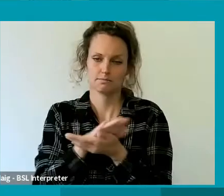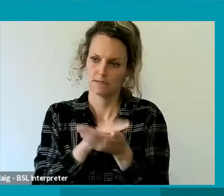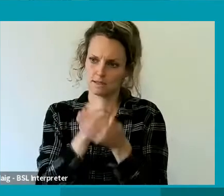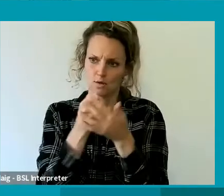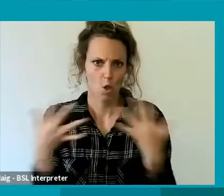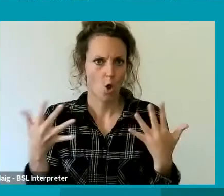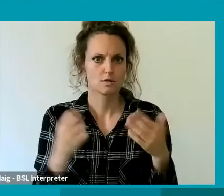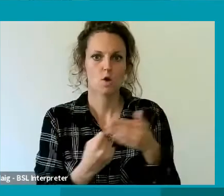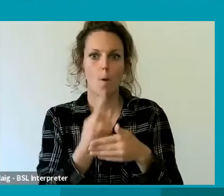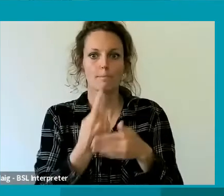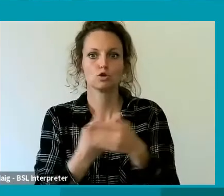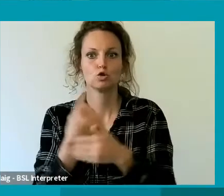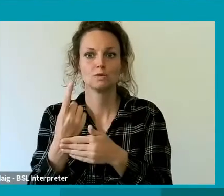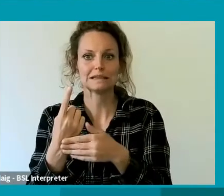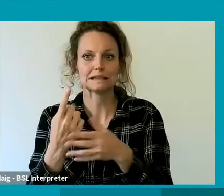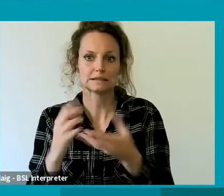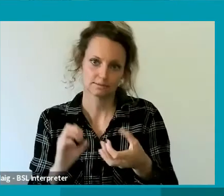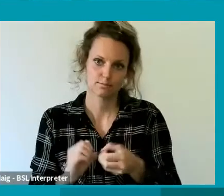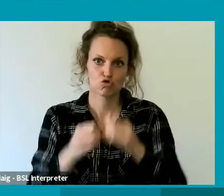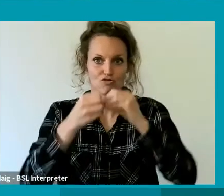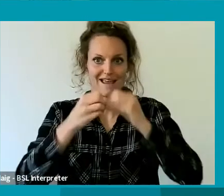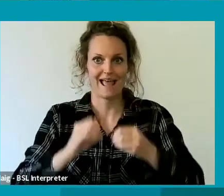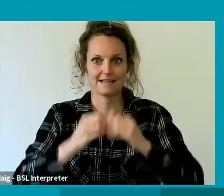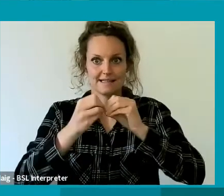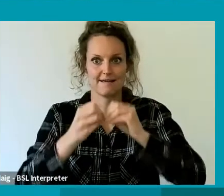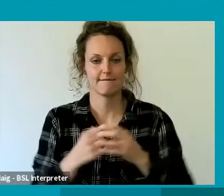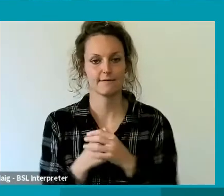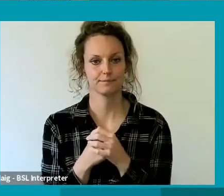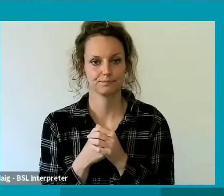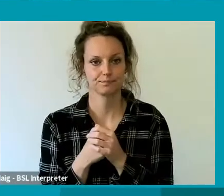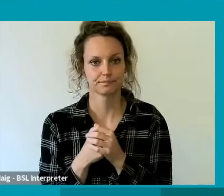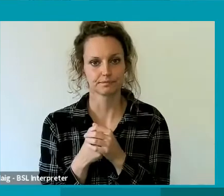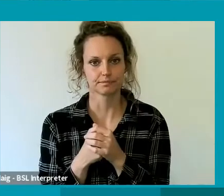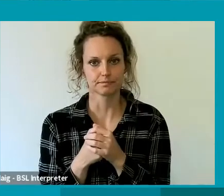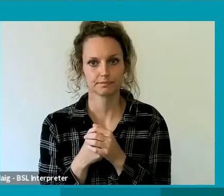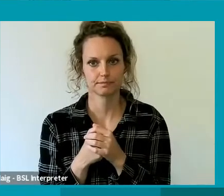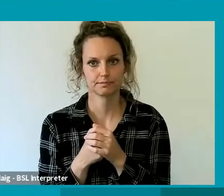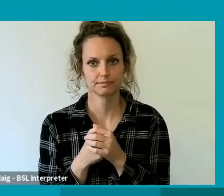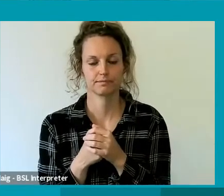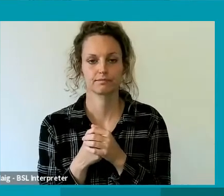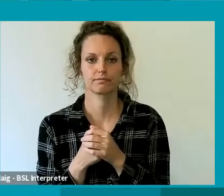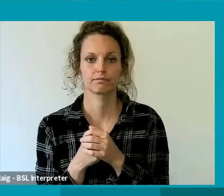here for you to be really creative. OK, so if you wanting to be